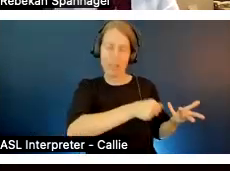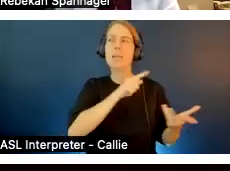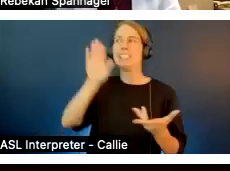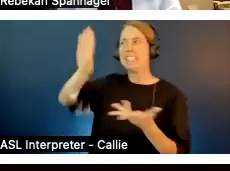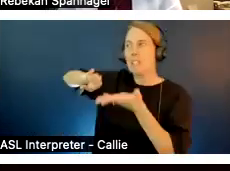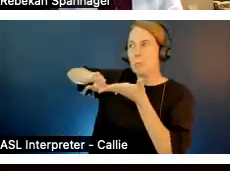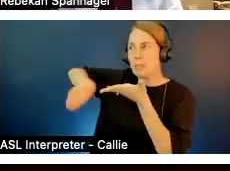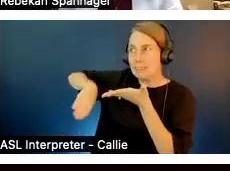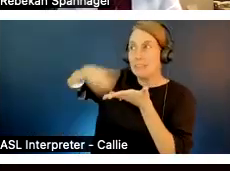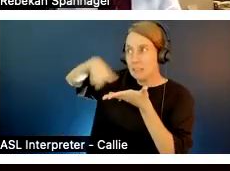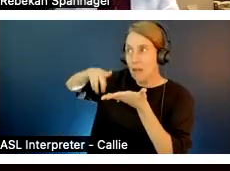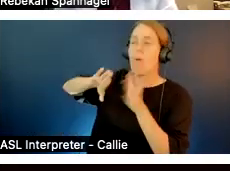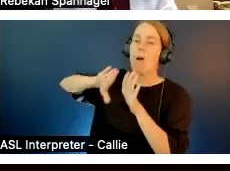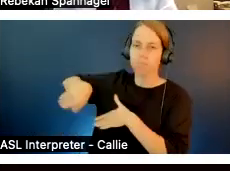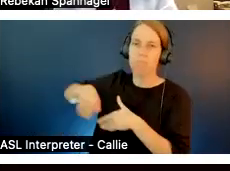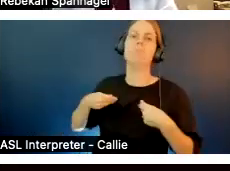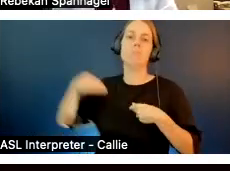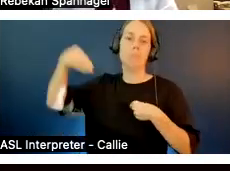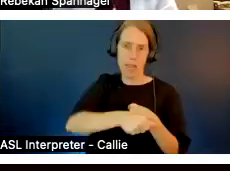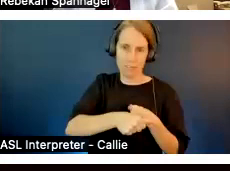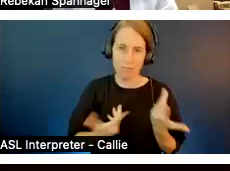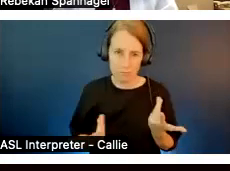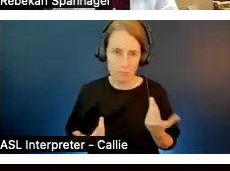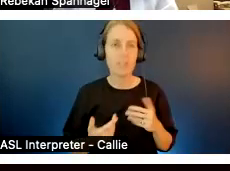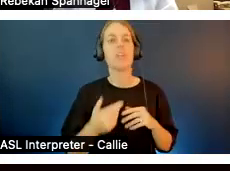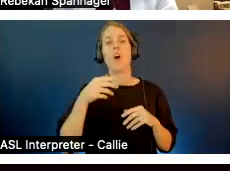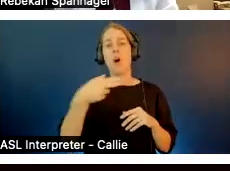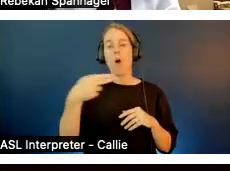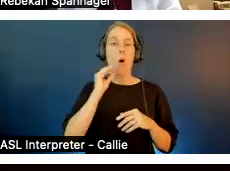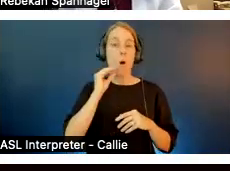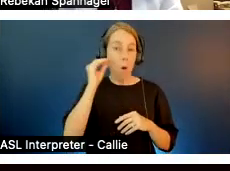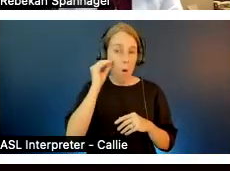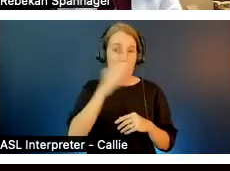people with disabilities because they offer home and community-based services to people that